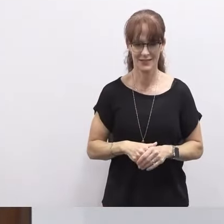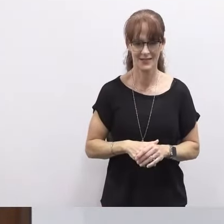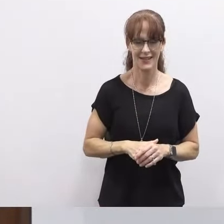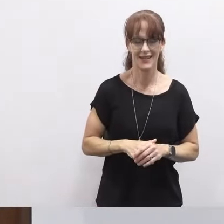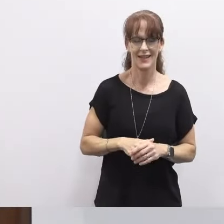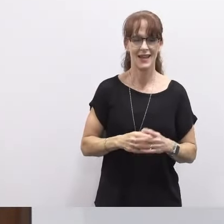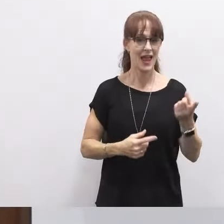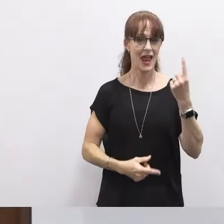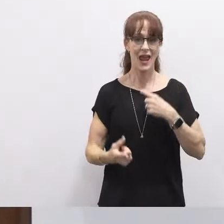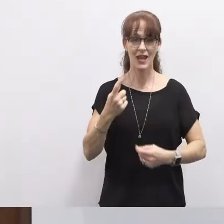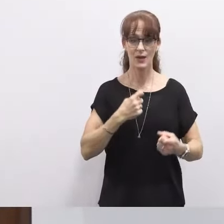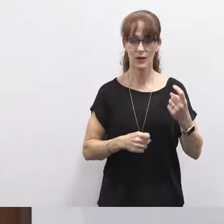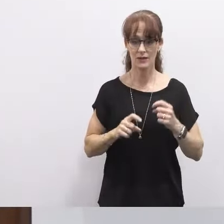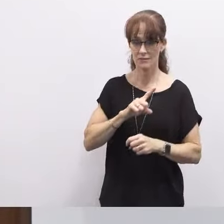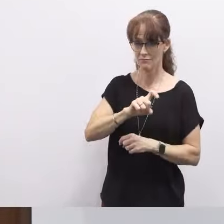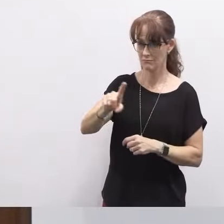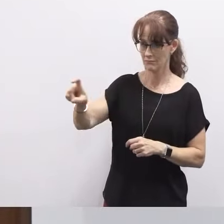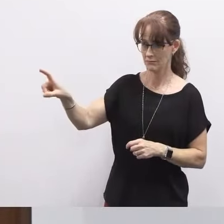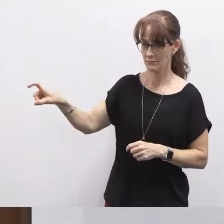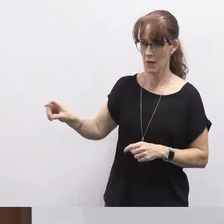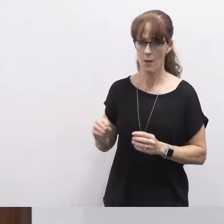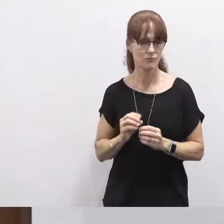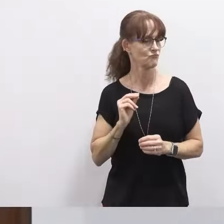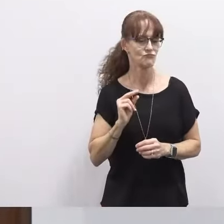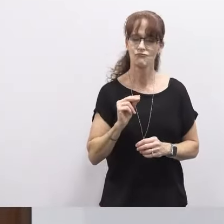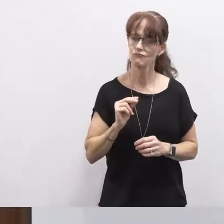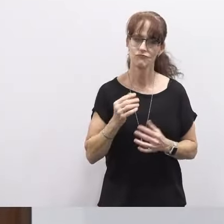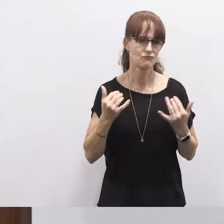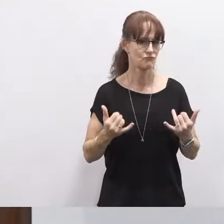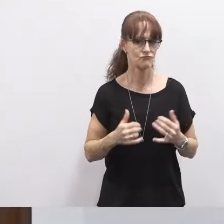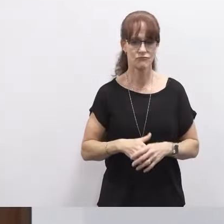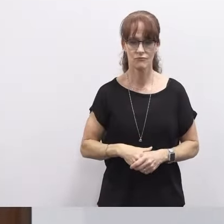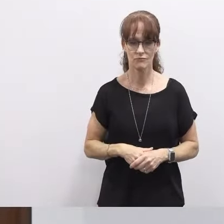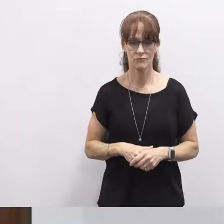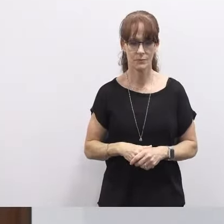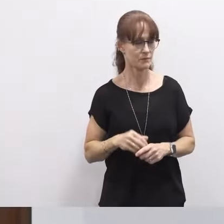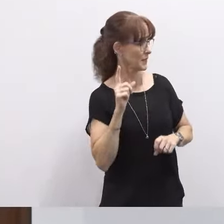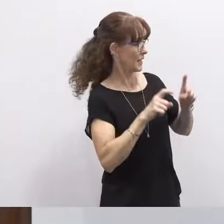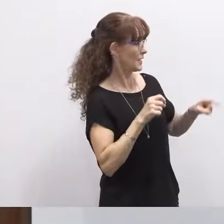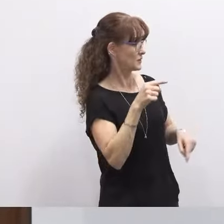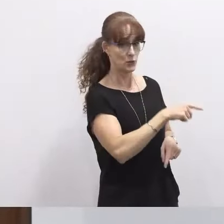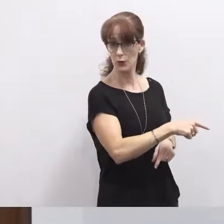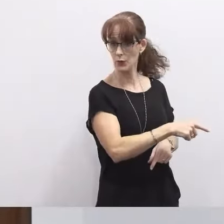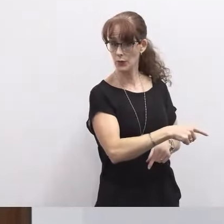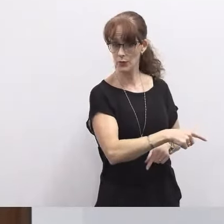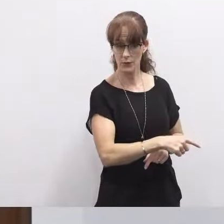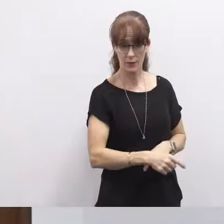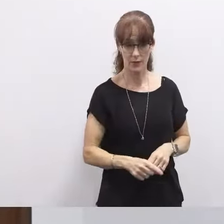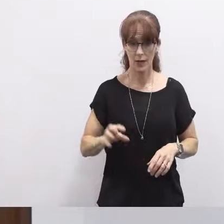Any questions for my colleagues? I don't know. Or for you. Yeah, I had one question.